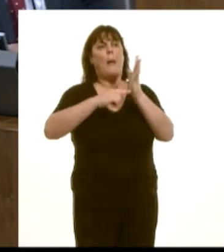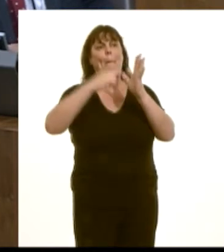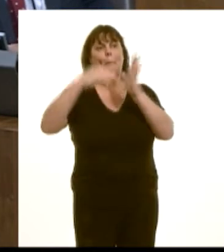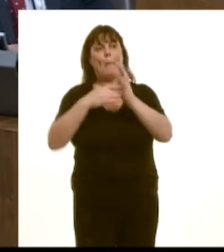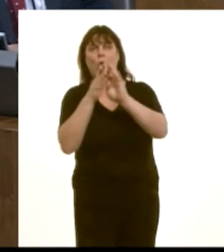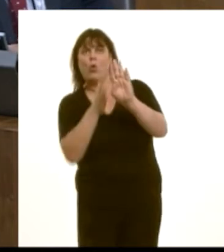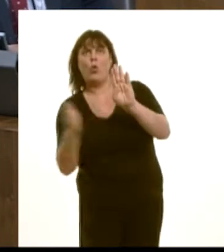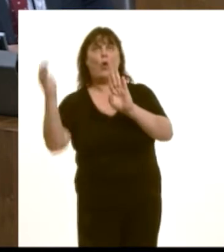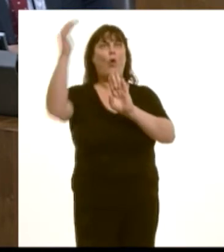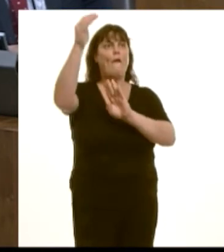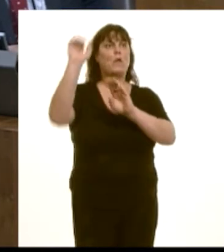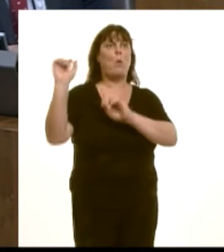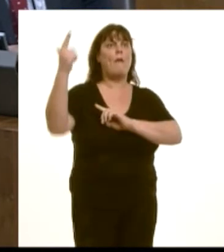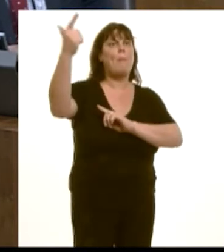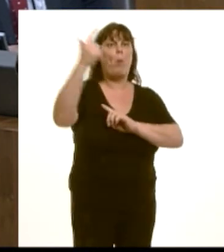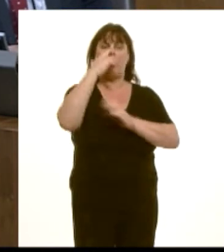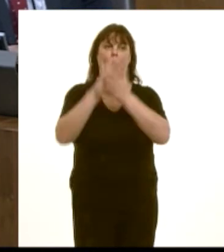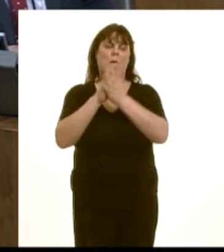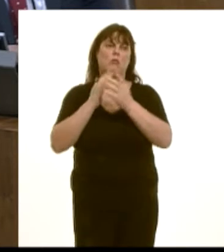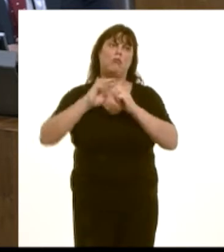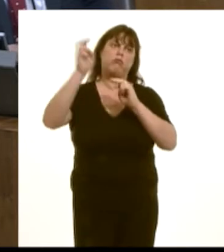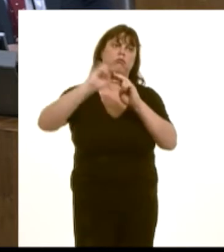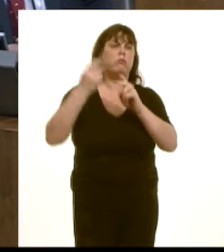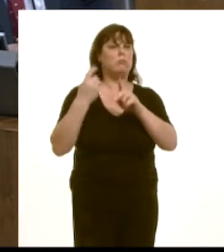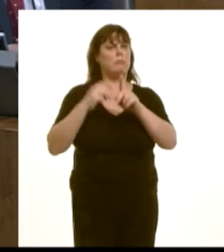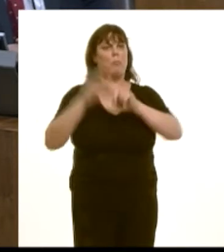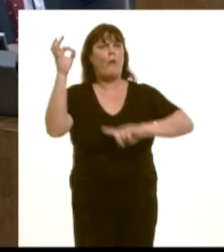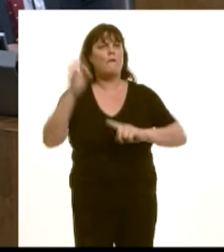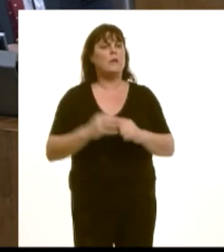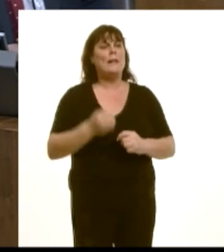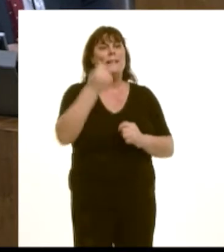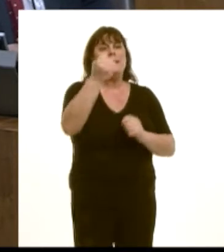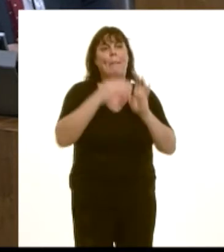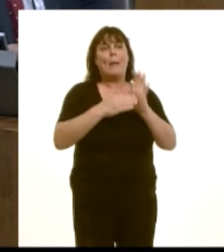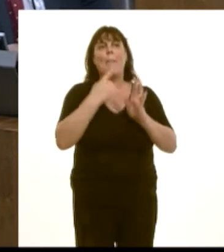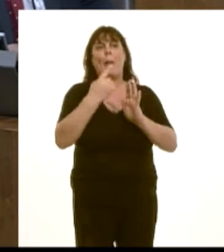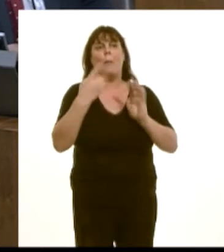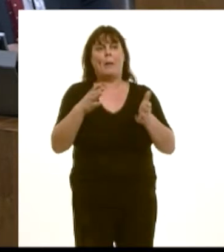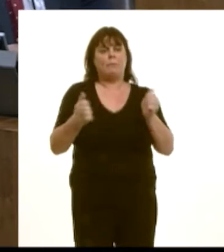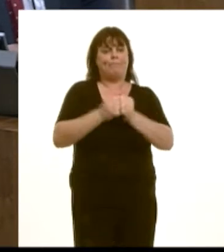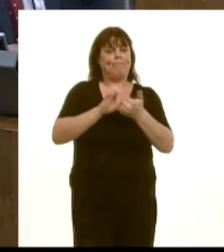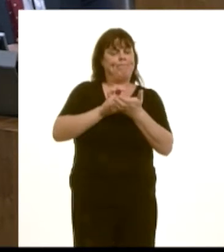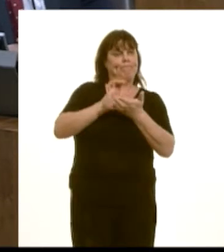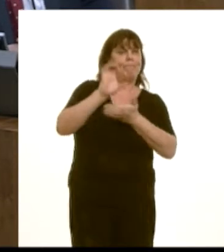first time in many years. A sum of 10 million has been allocated as part of the budget agreement